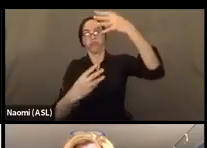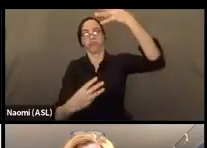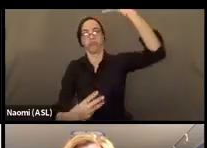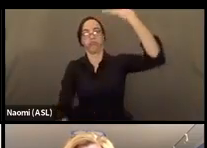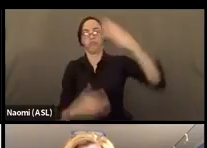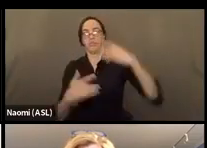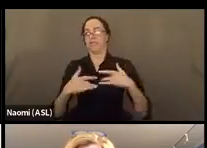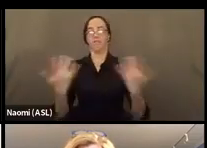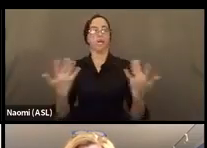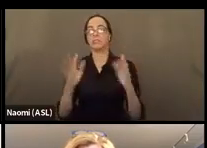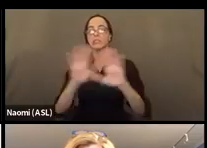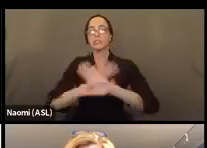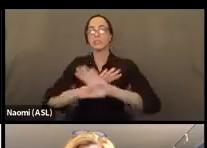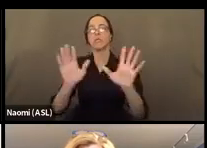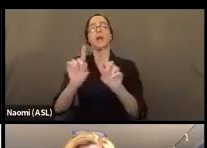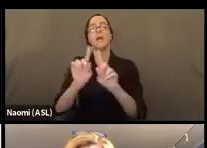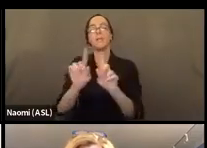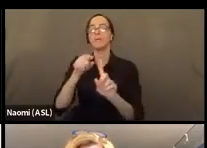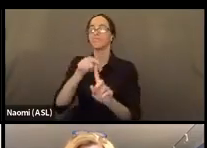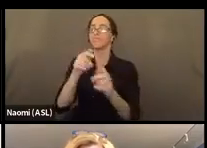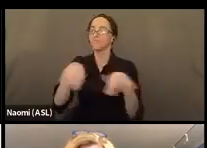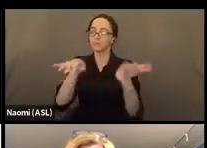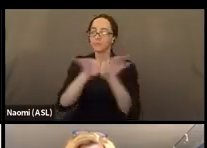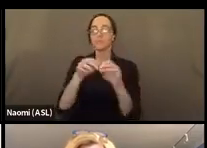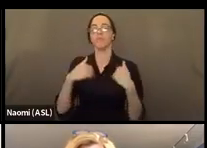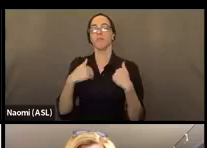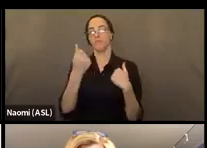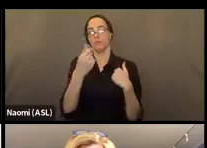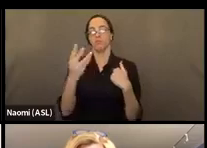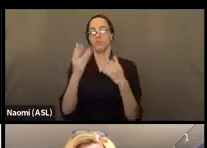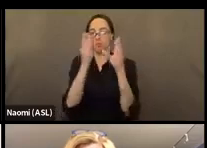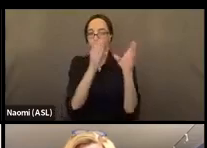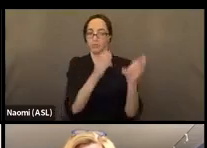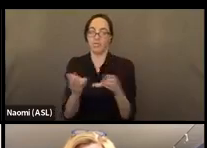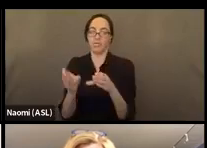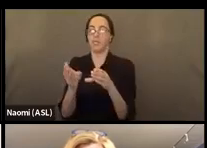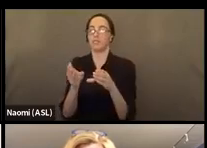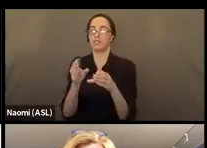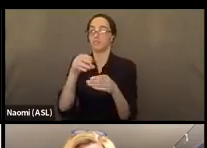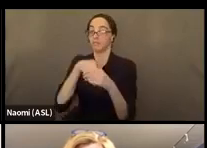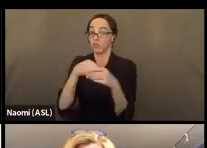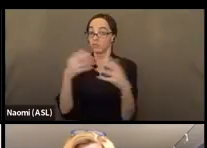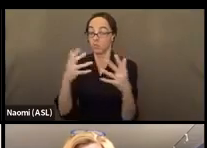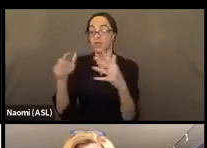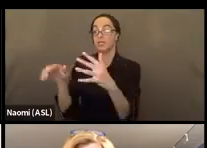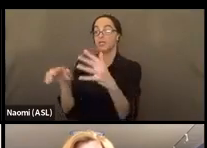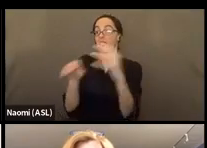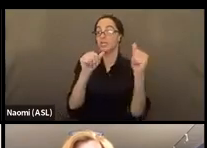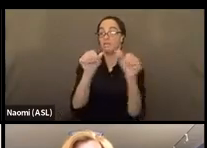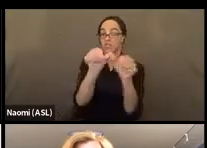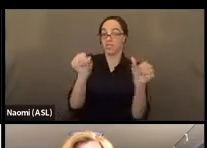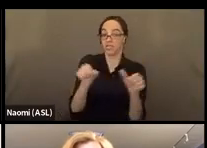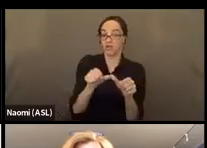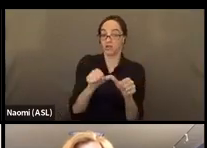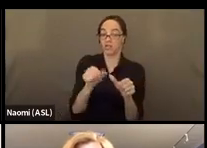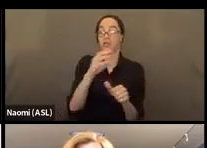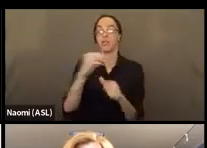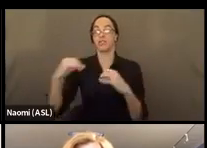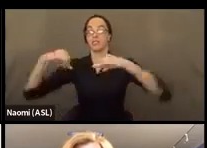plans that involve leaving the area and sheltering in place are so important for everybody i also